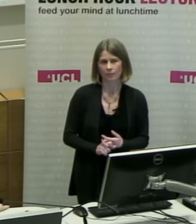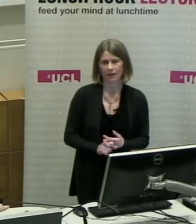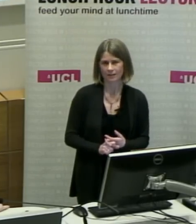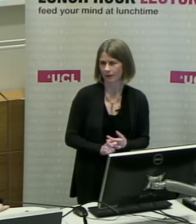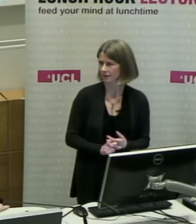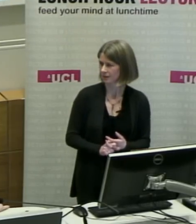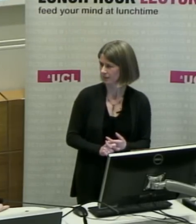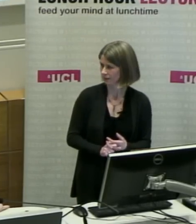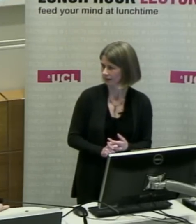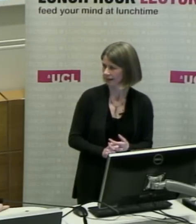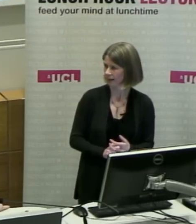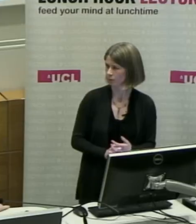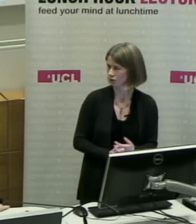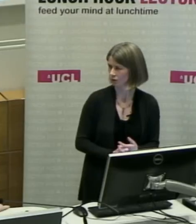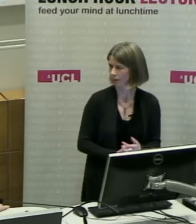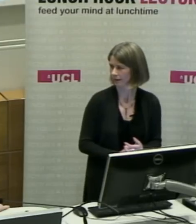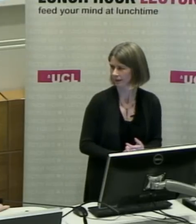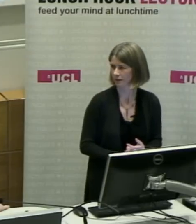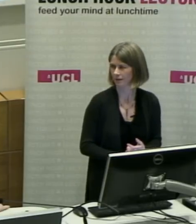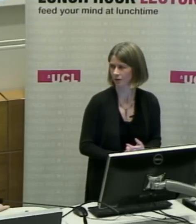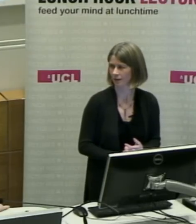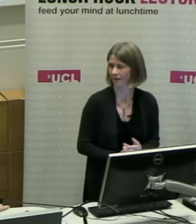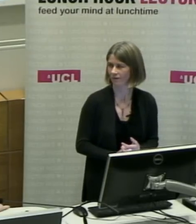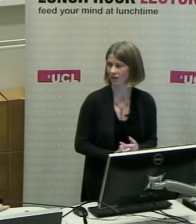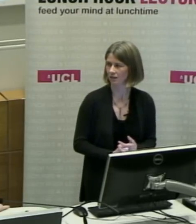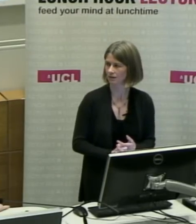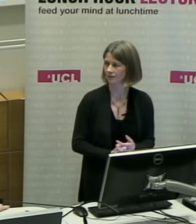Asperger's specifically, I'm not sure about any research in that field.